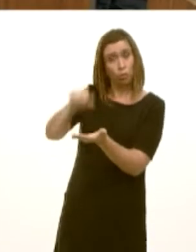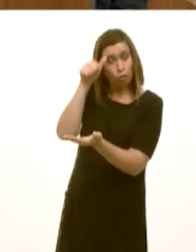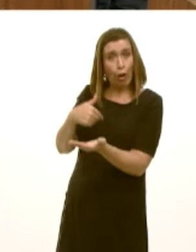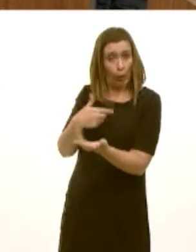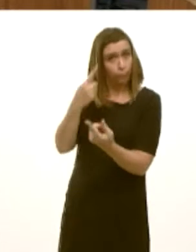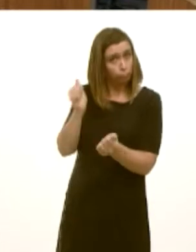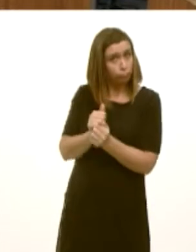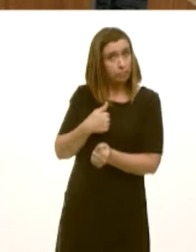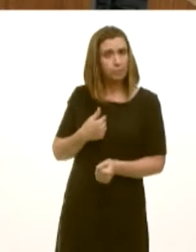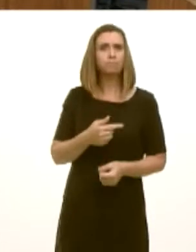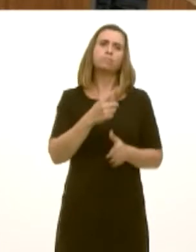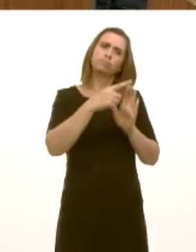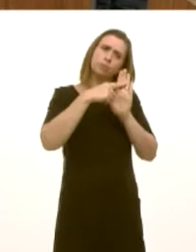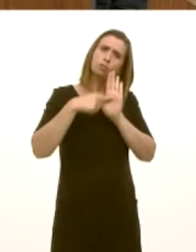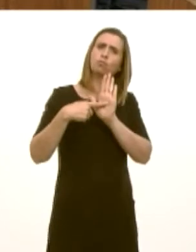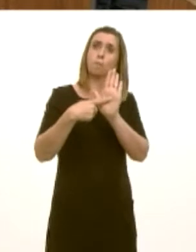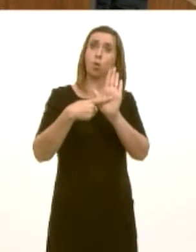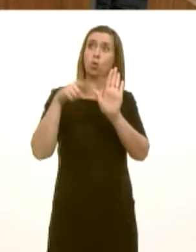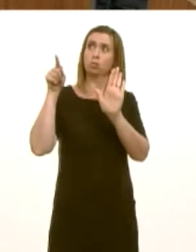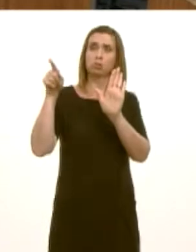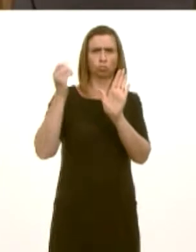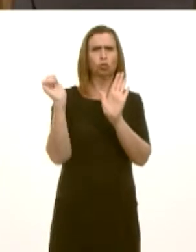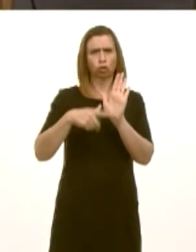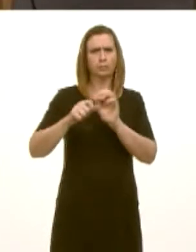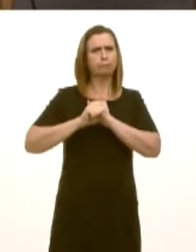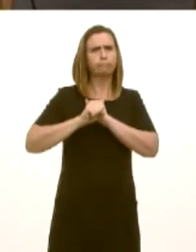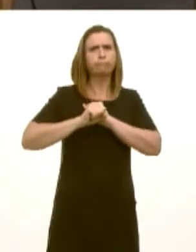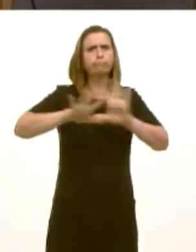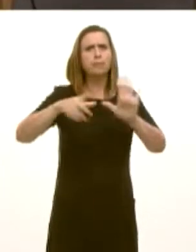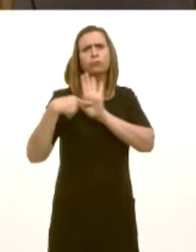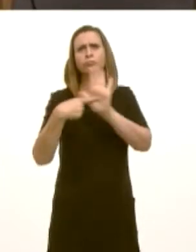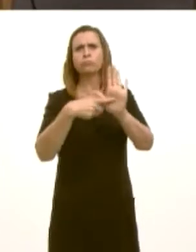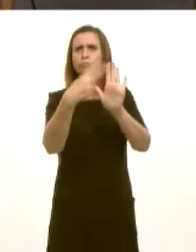Carwyn Jones: Well, the report will be published when the auditor general feels the report should be published. Itís a matter entirely for the auditor general, not for us.